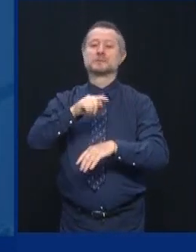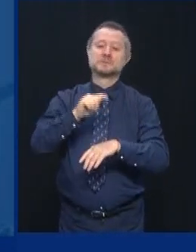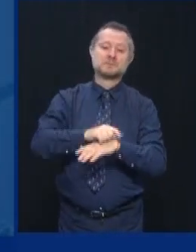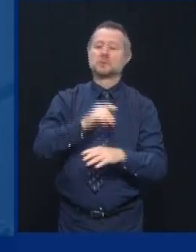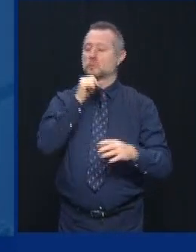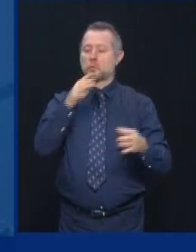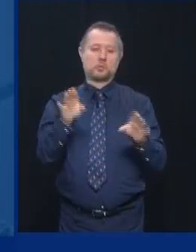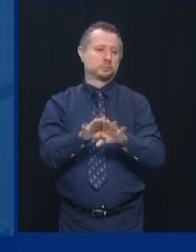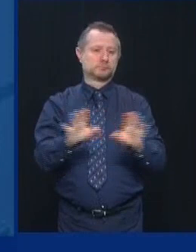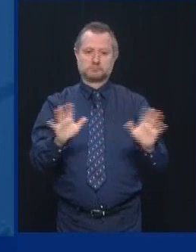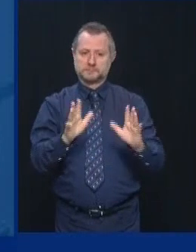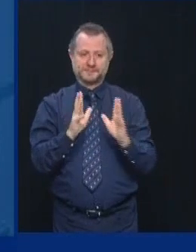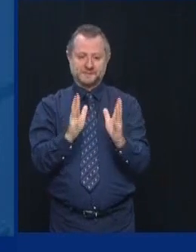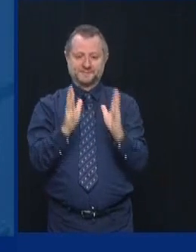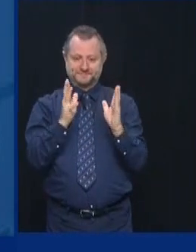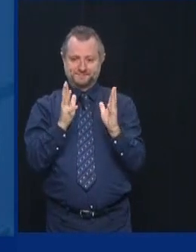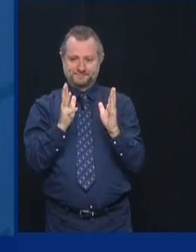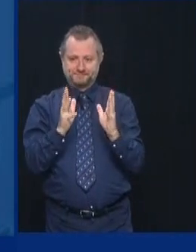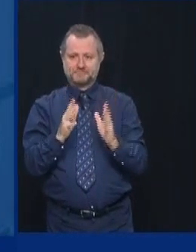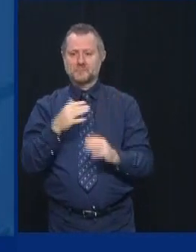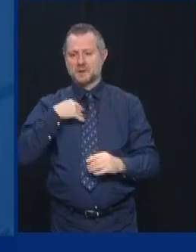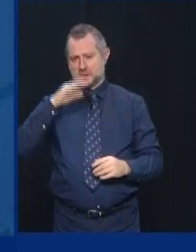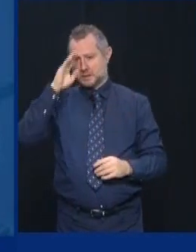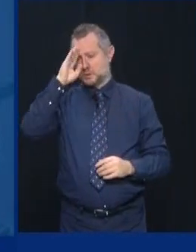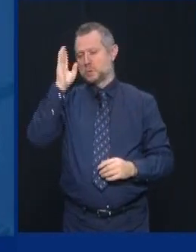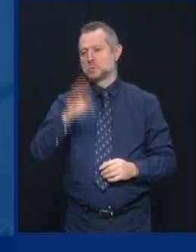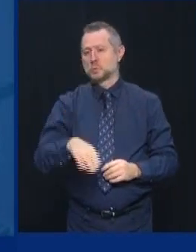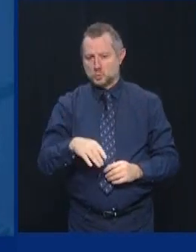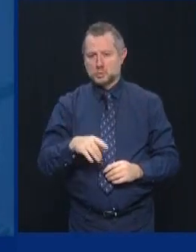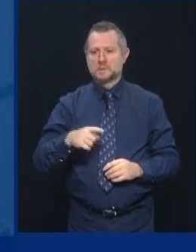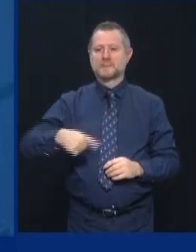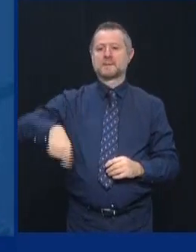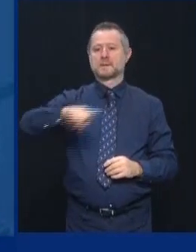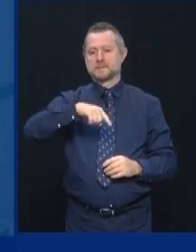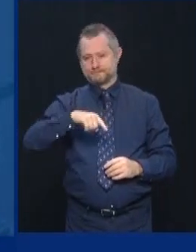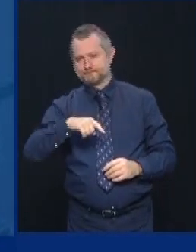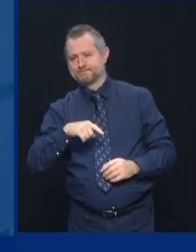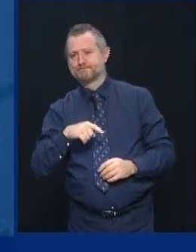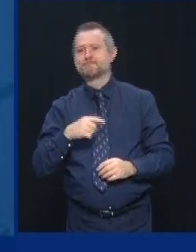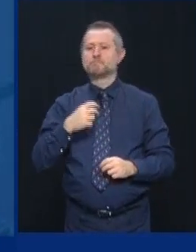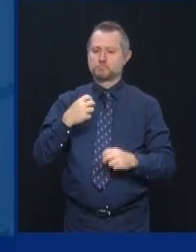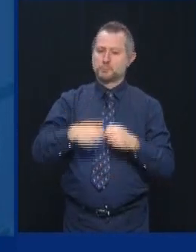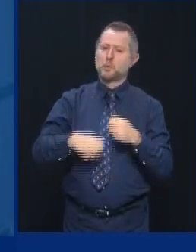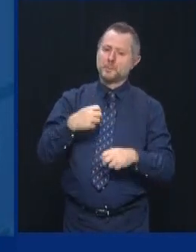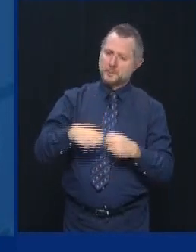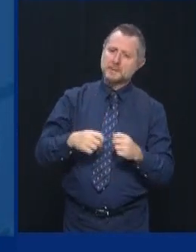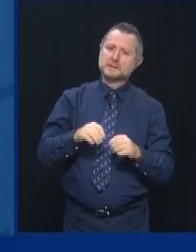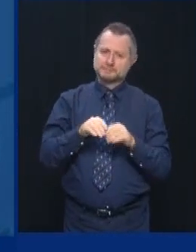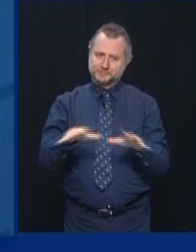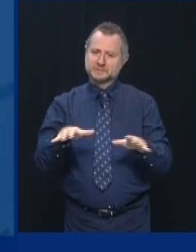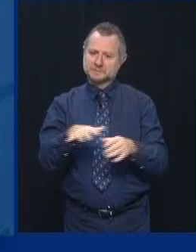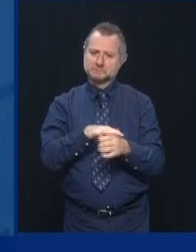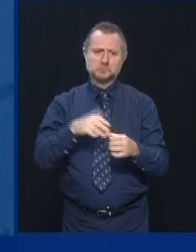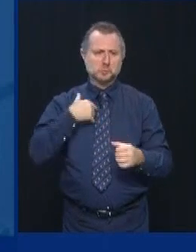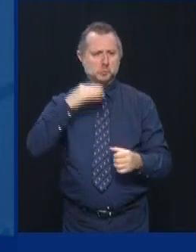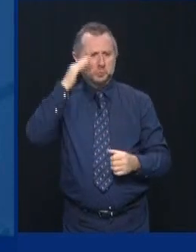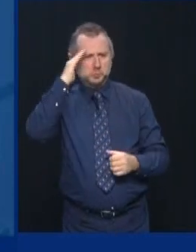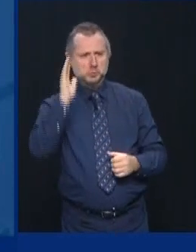THE CITY'S PROPOSAL DOES NOT CLOSE RELIGIOUS INSTITUTIONS.